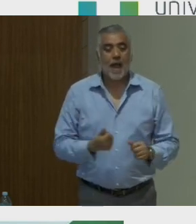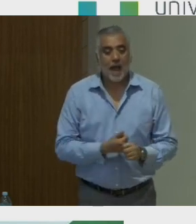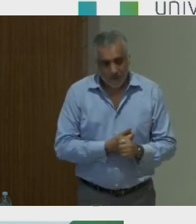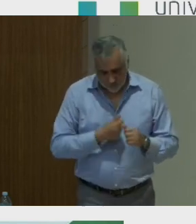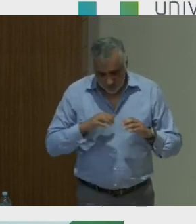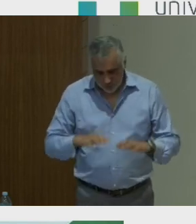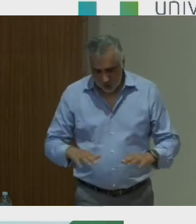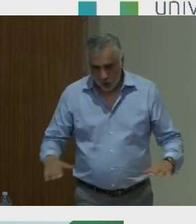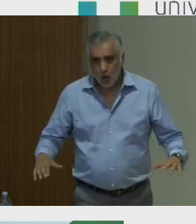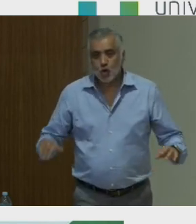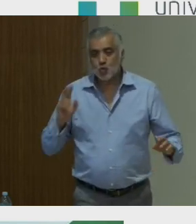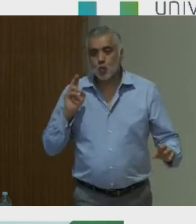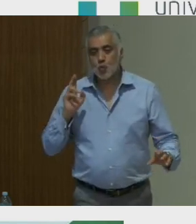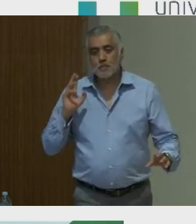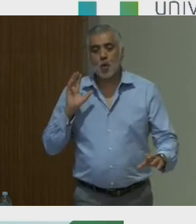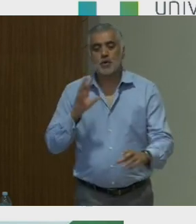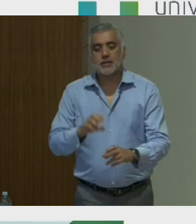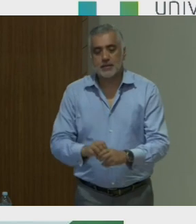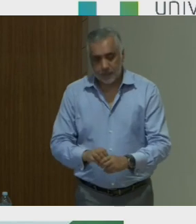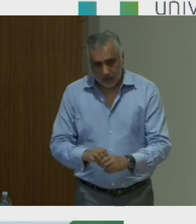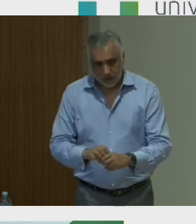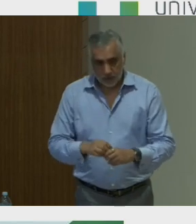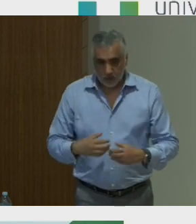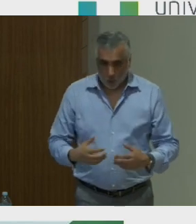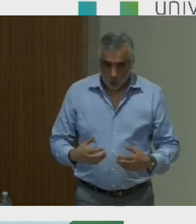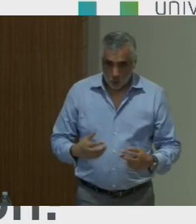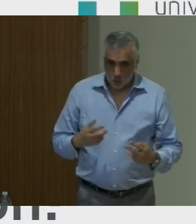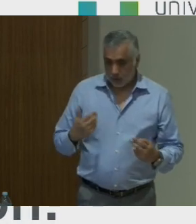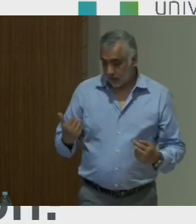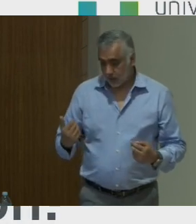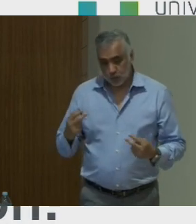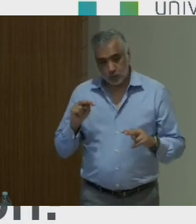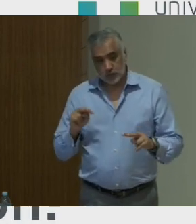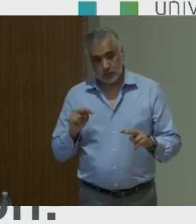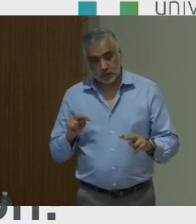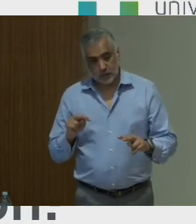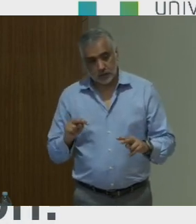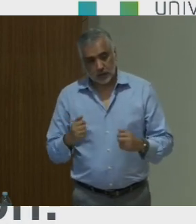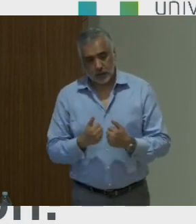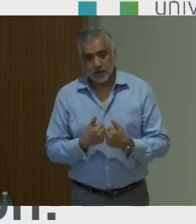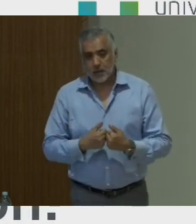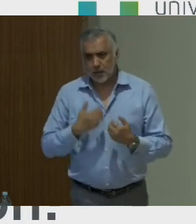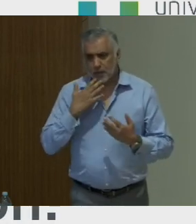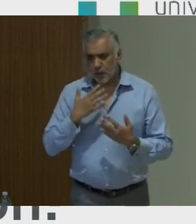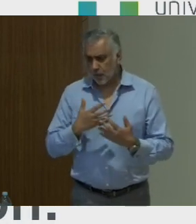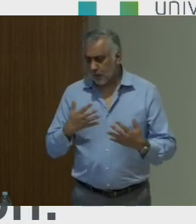participate and in our case to seek help. I thank you very much for your attention.